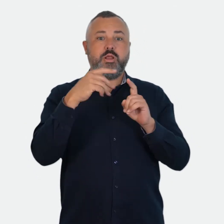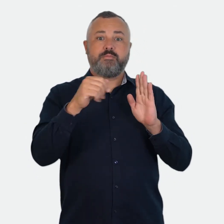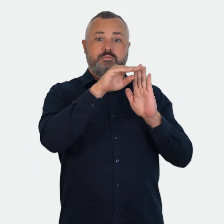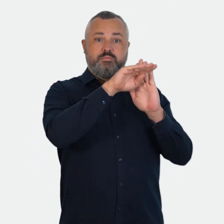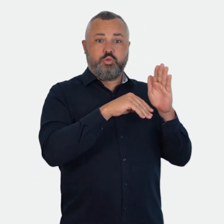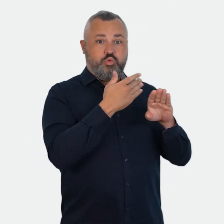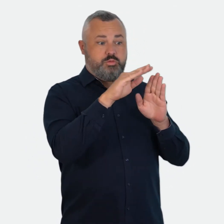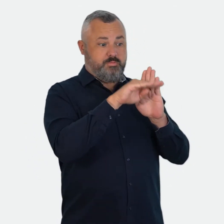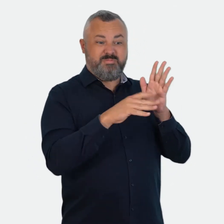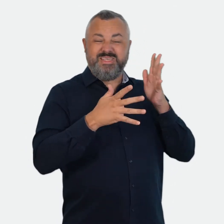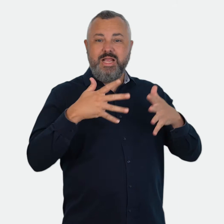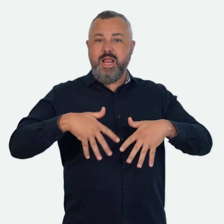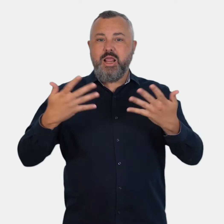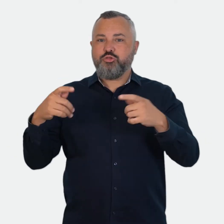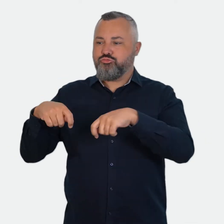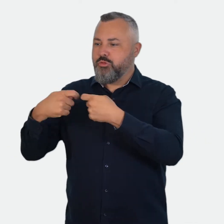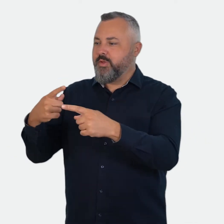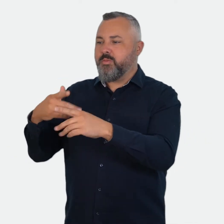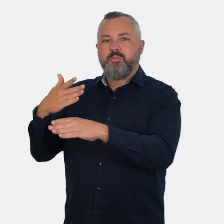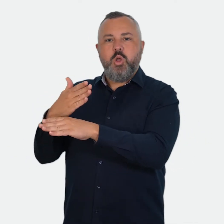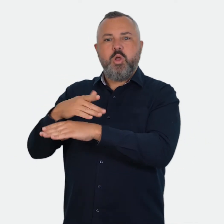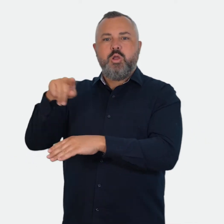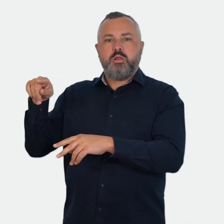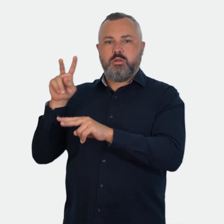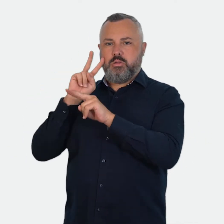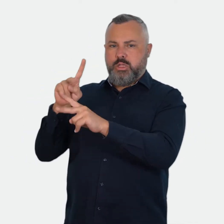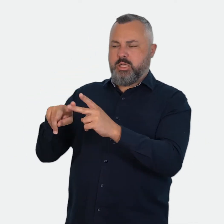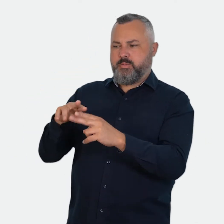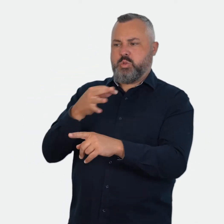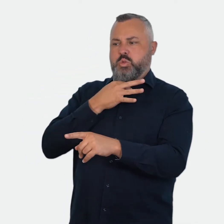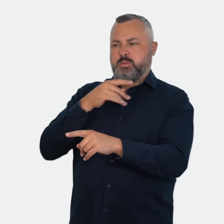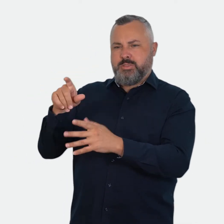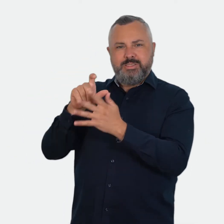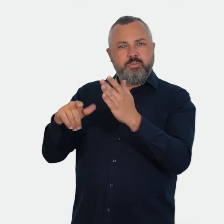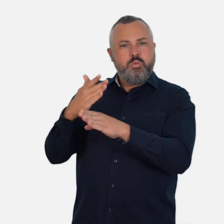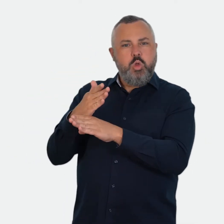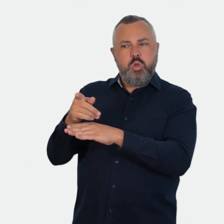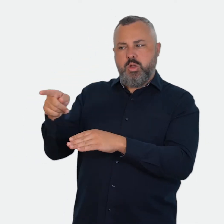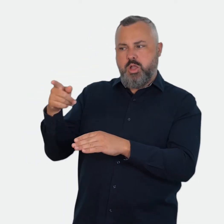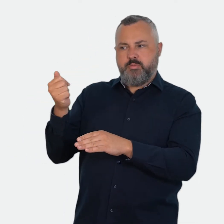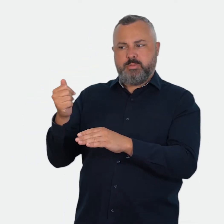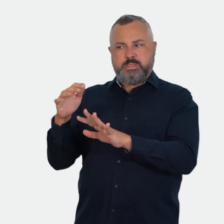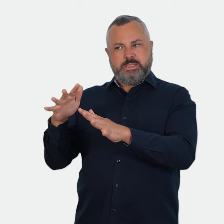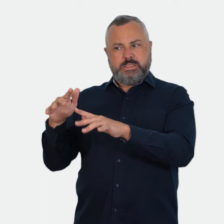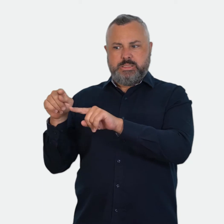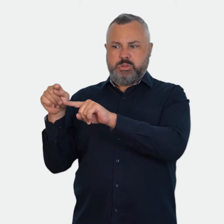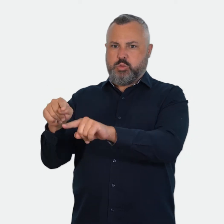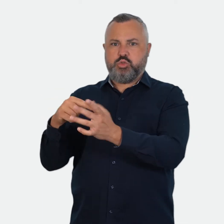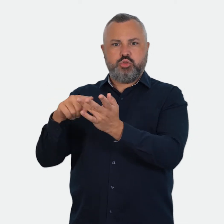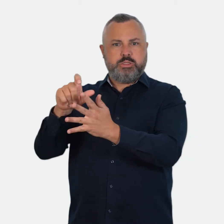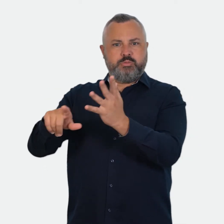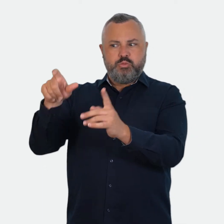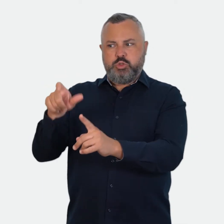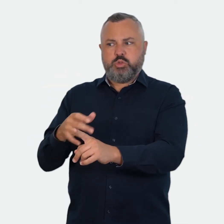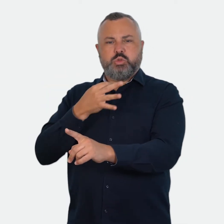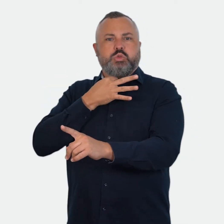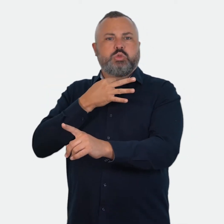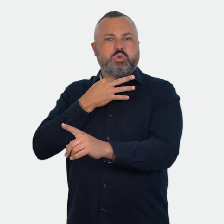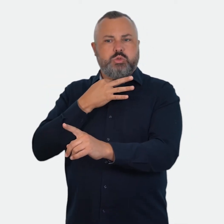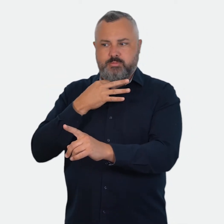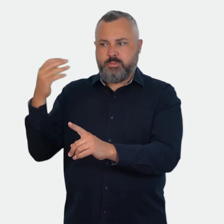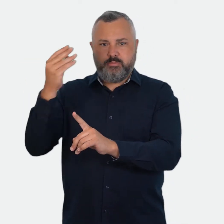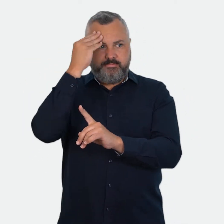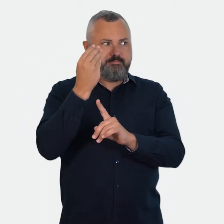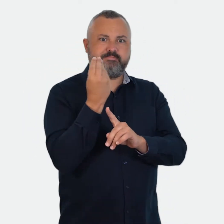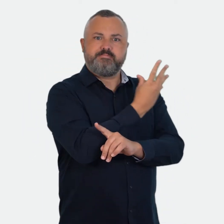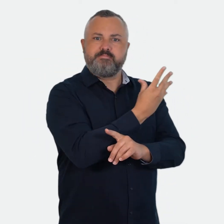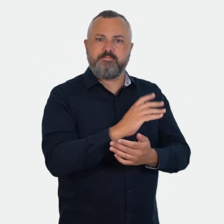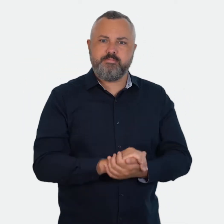Mandatory notification requirements for providers and workers to report concerns that a disability worker may be putting safety at risk.